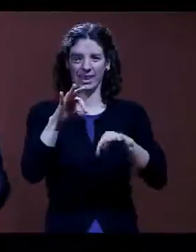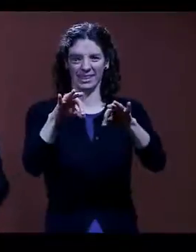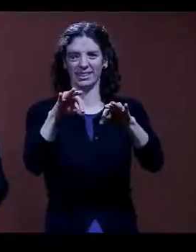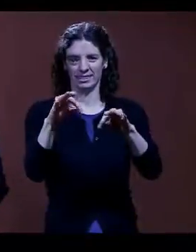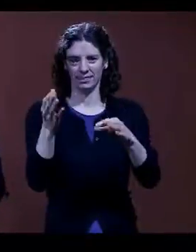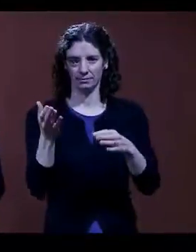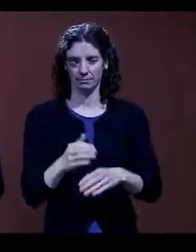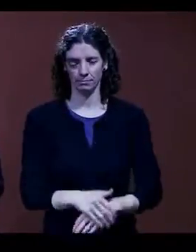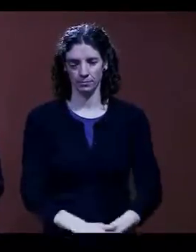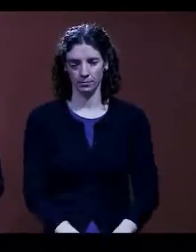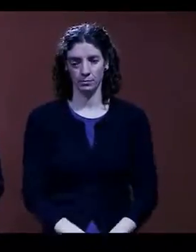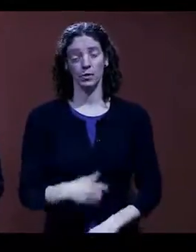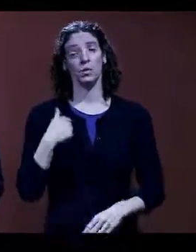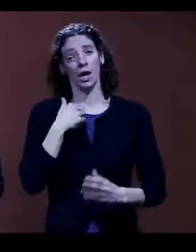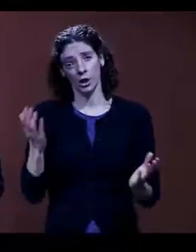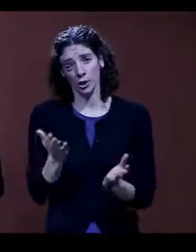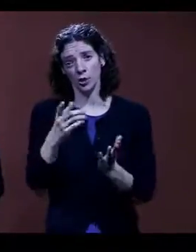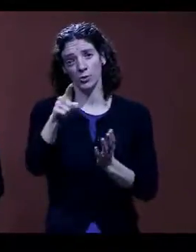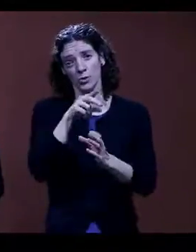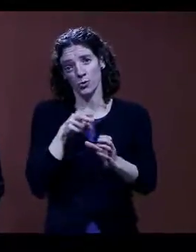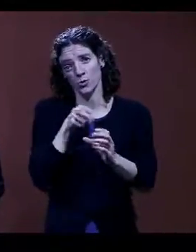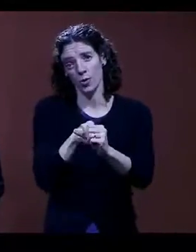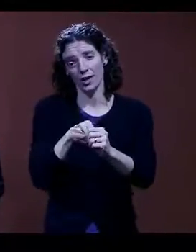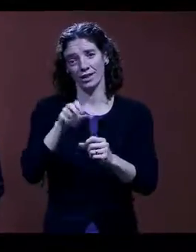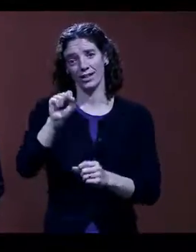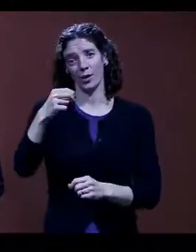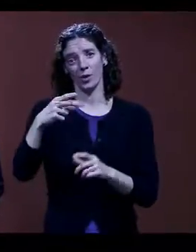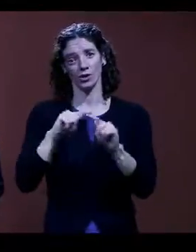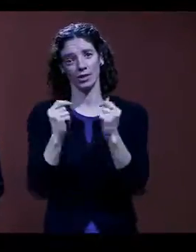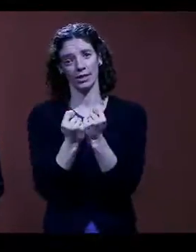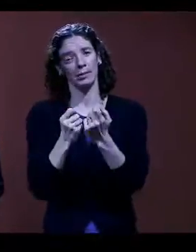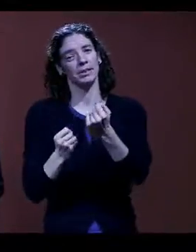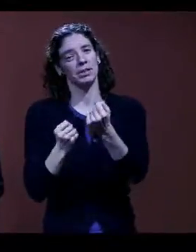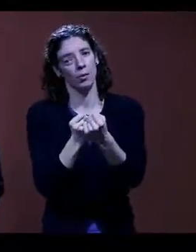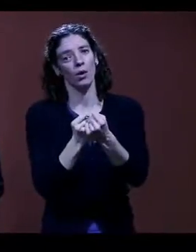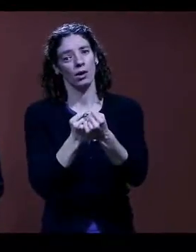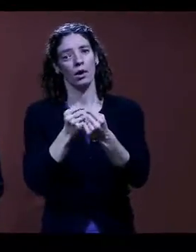I urge you to join a stakeholder team and support the use of post-school outcome data collection: